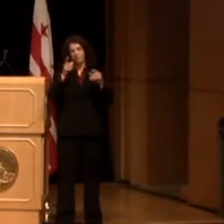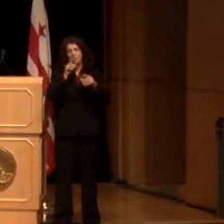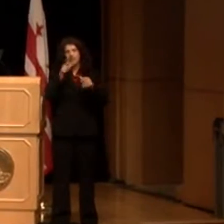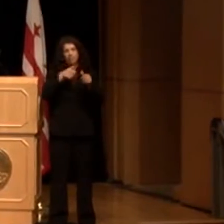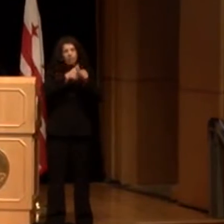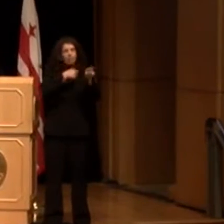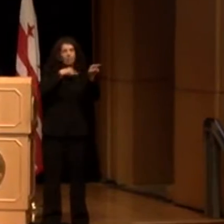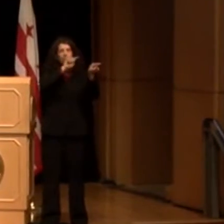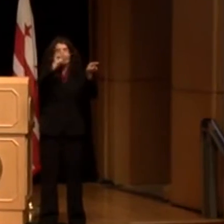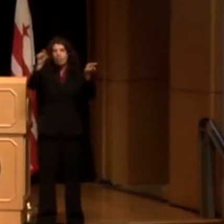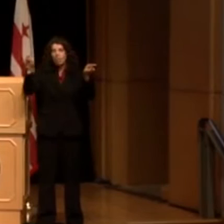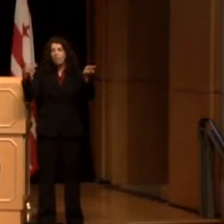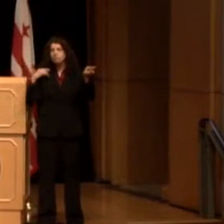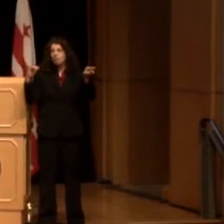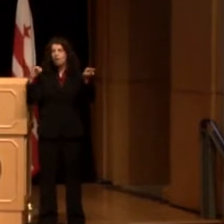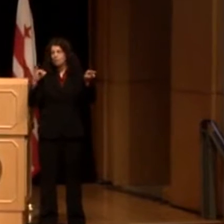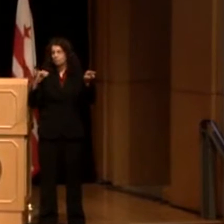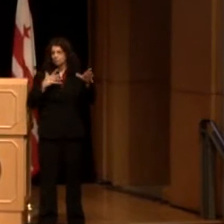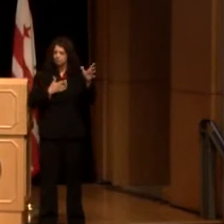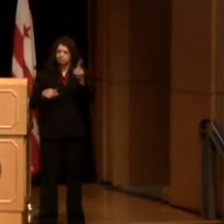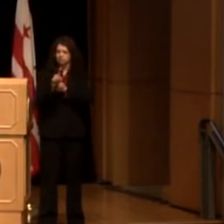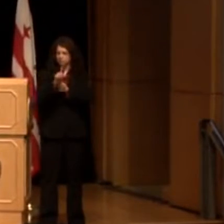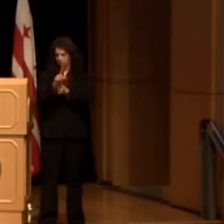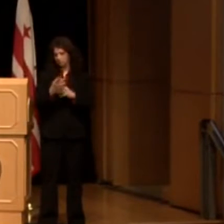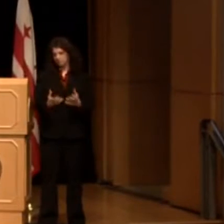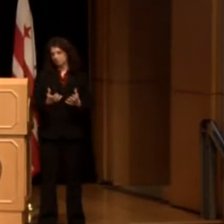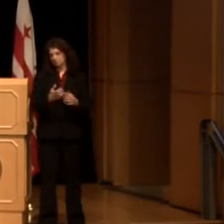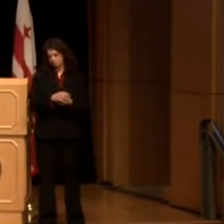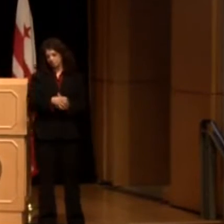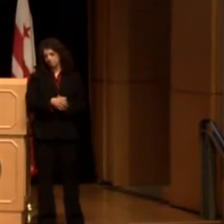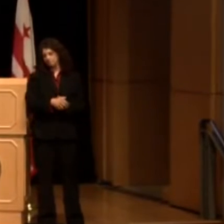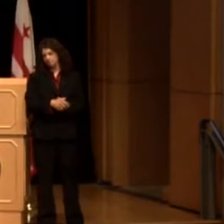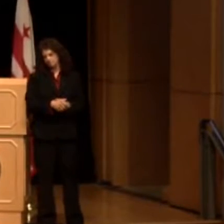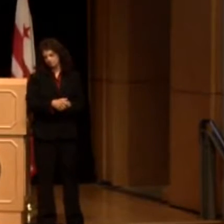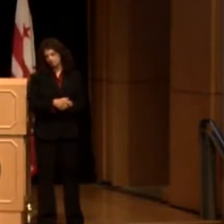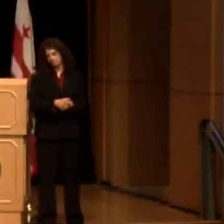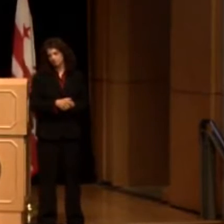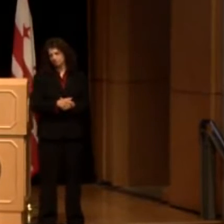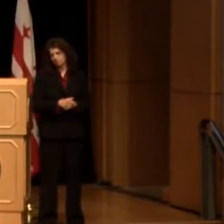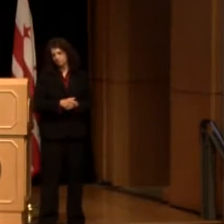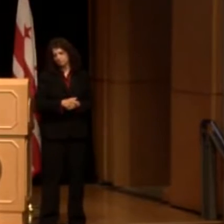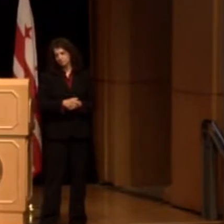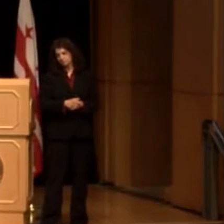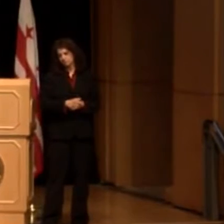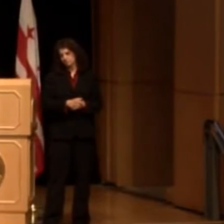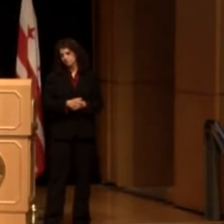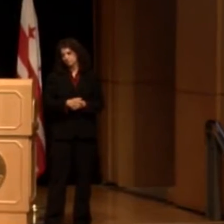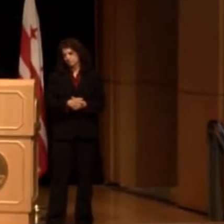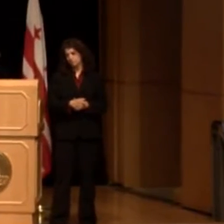POSSIBLE WERE IT NOT FOR THE LEADERSHIP OF OUR MAYOR. I COULD TELL YOU ABOUT HOW THE WASHINGTON POST SAID THAT SHE IS